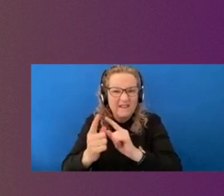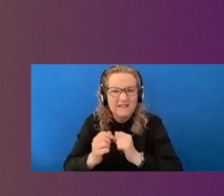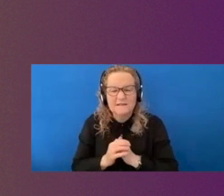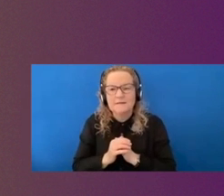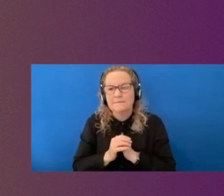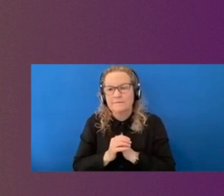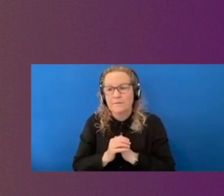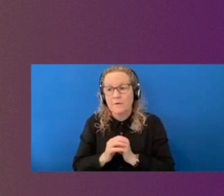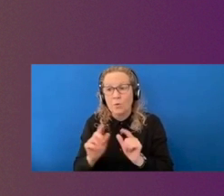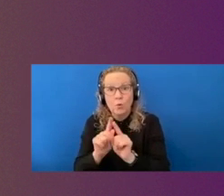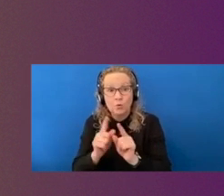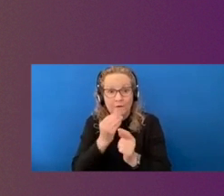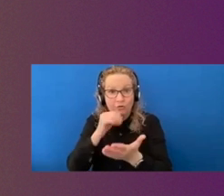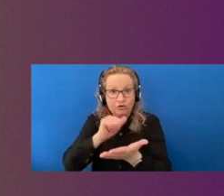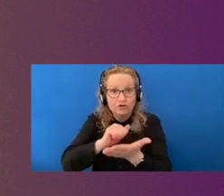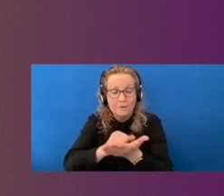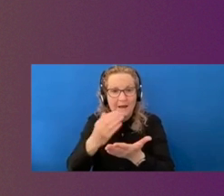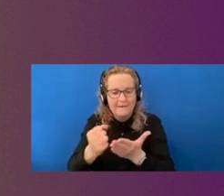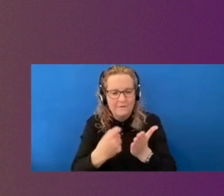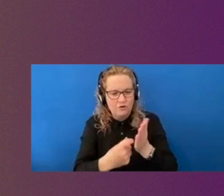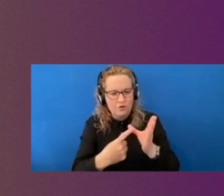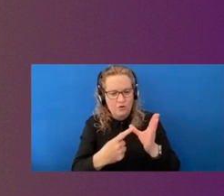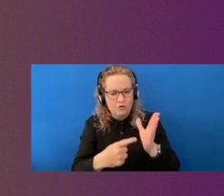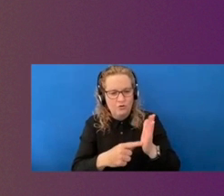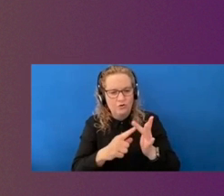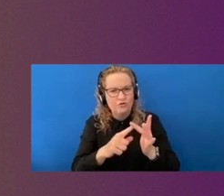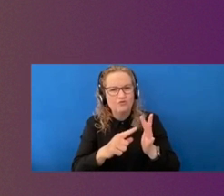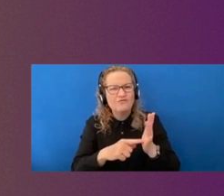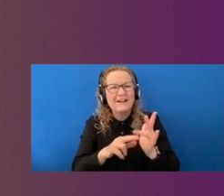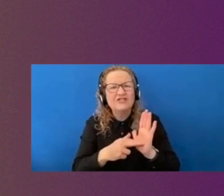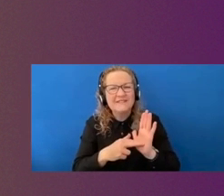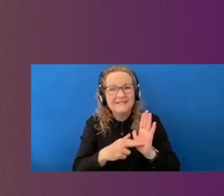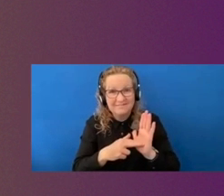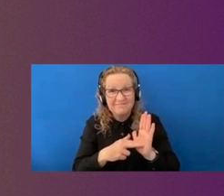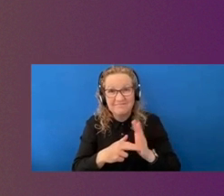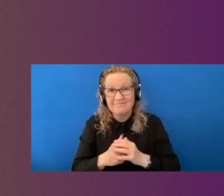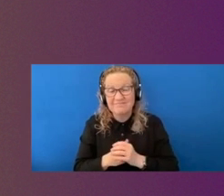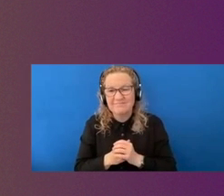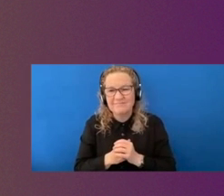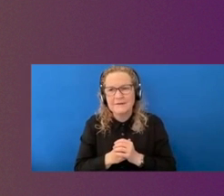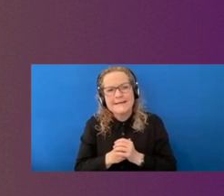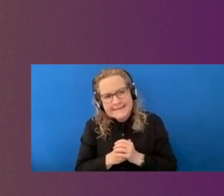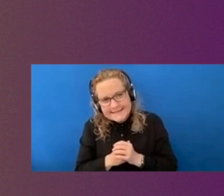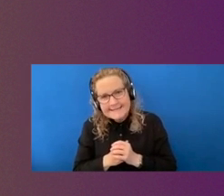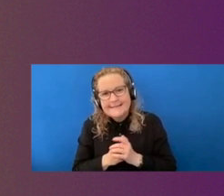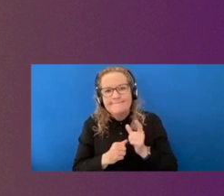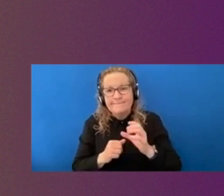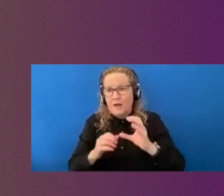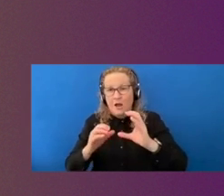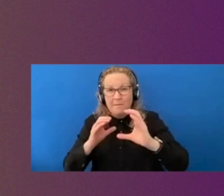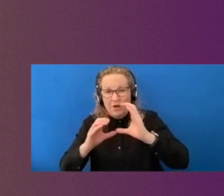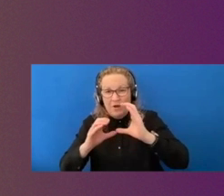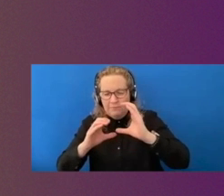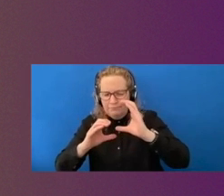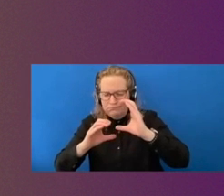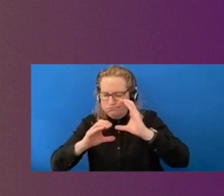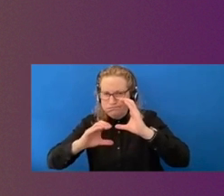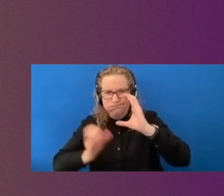grocery stores and everything so to your question about communication absolutely I have no idea